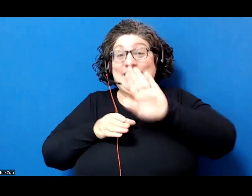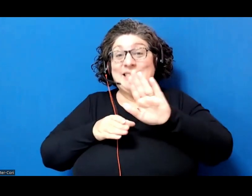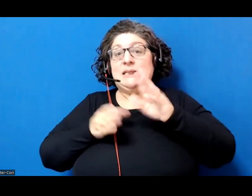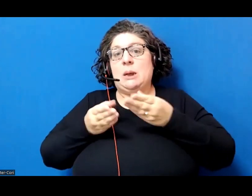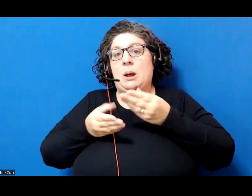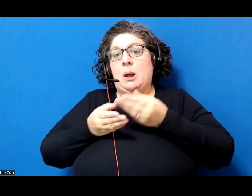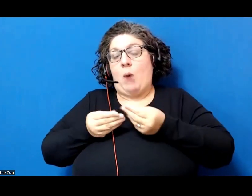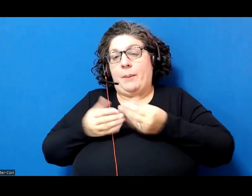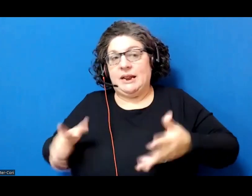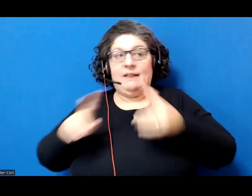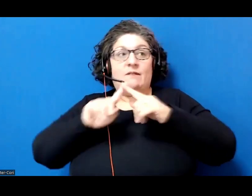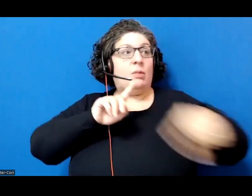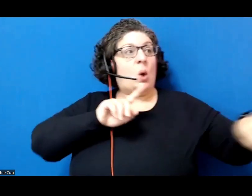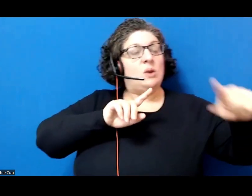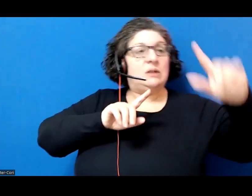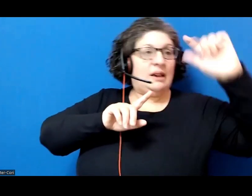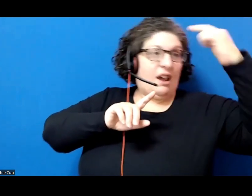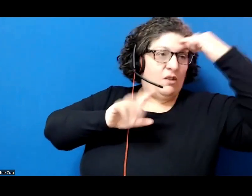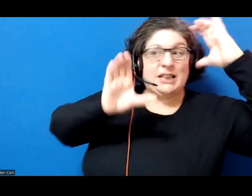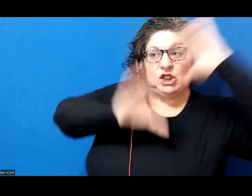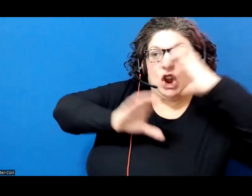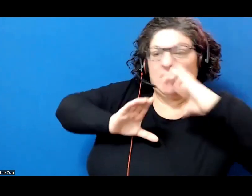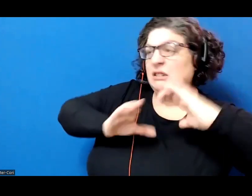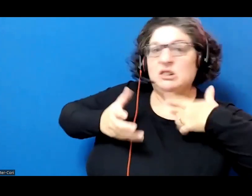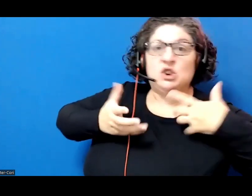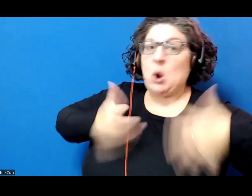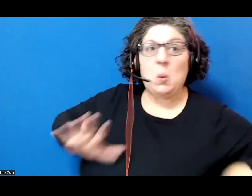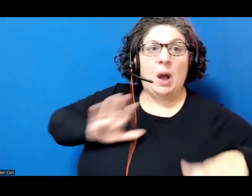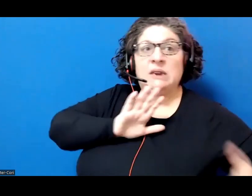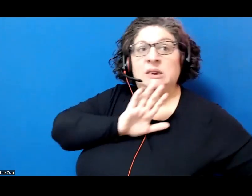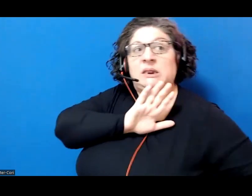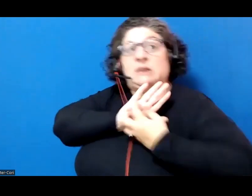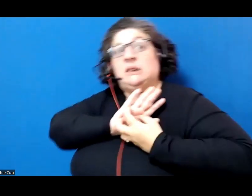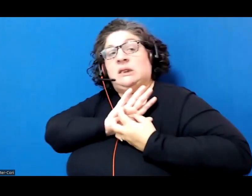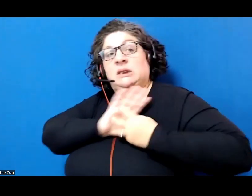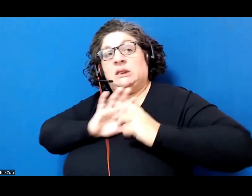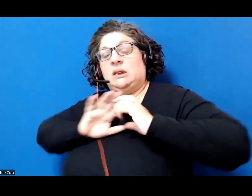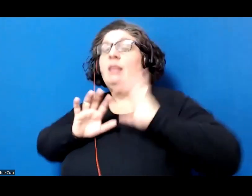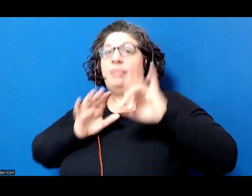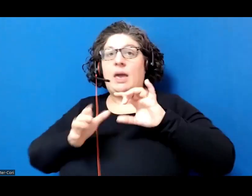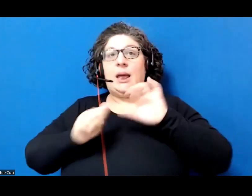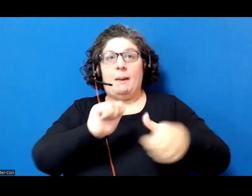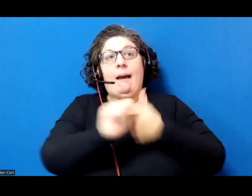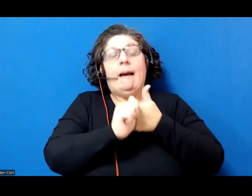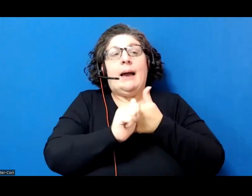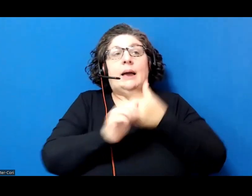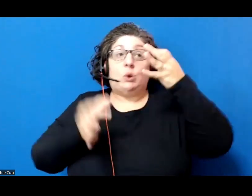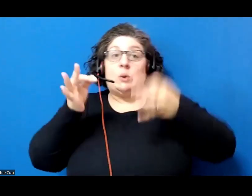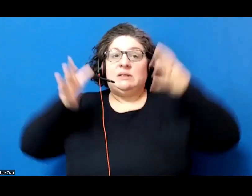unwarranted governmental searches was what was motivating the Court's decision.